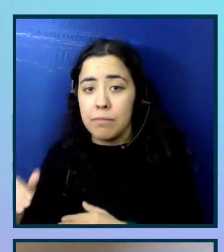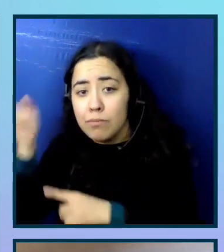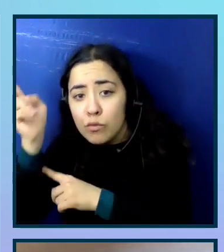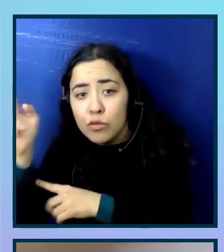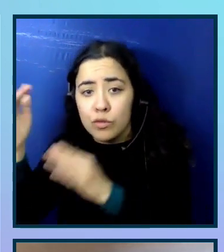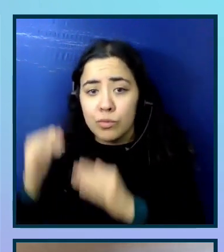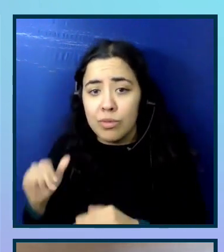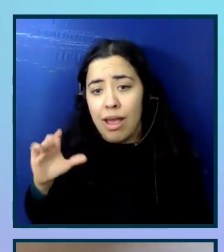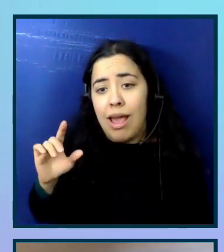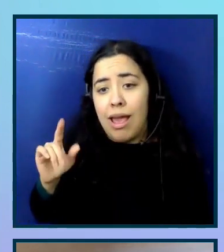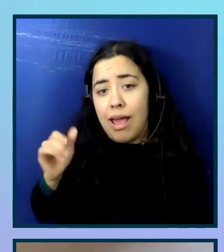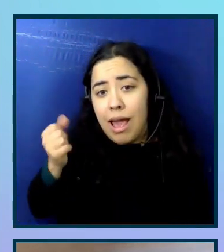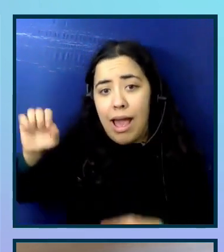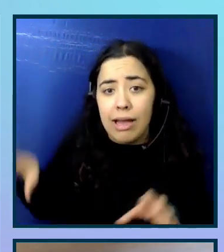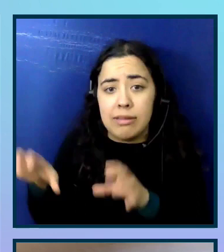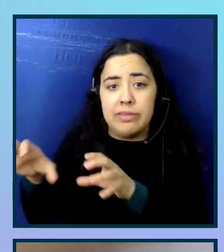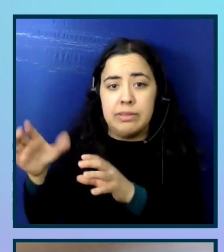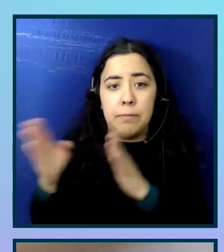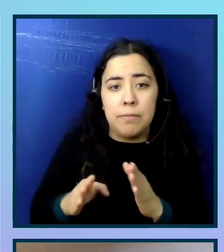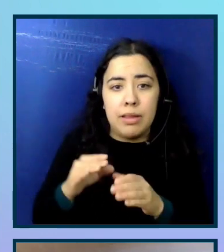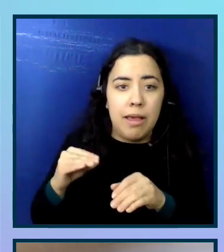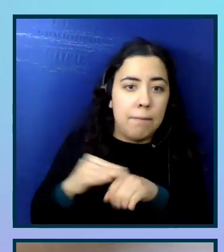impact makers, disability models, and design.